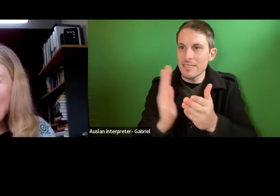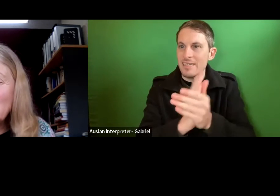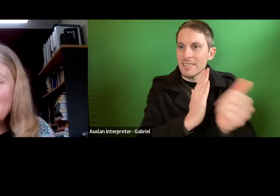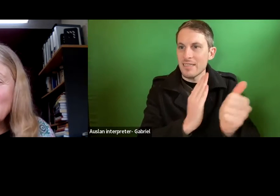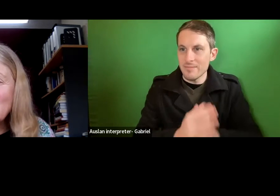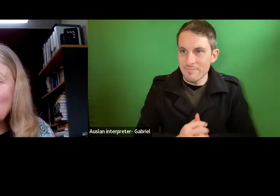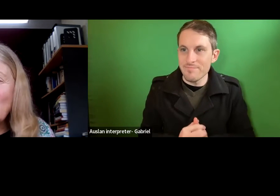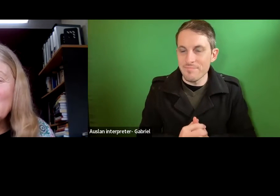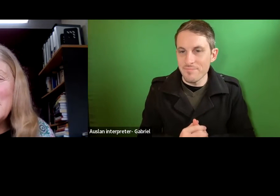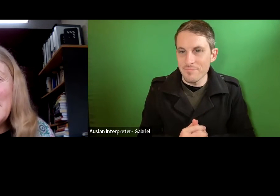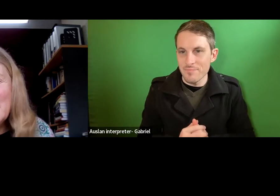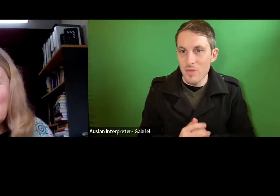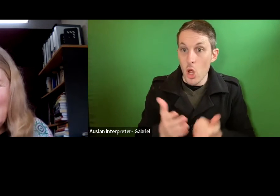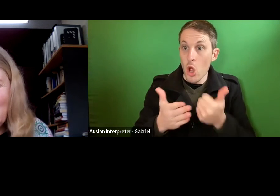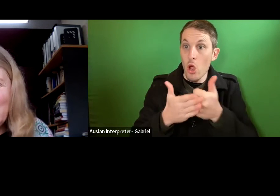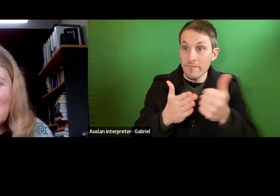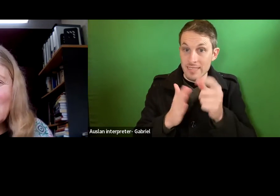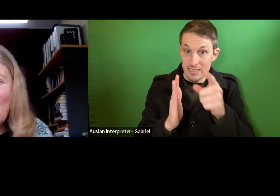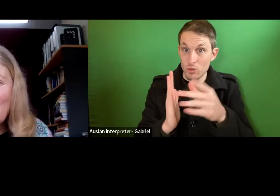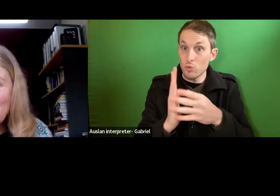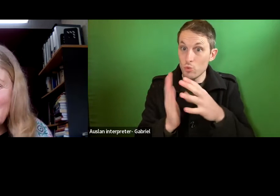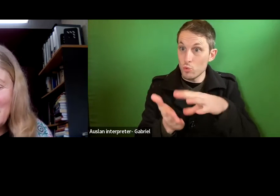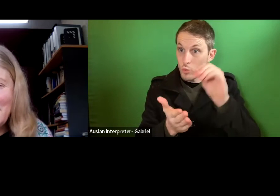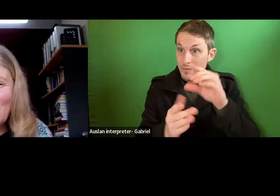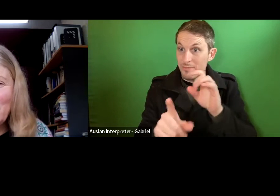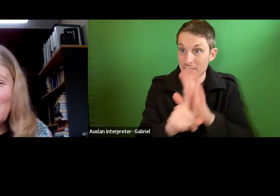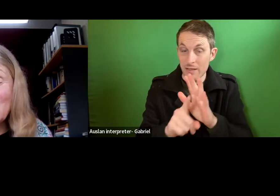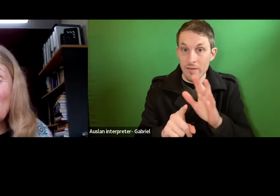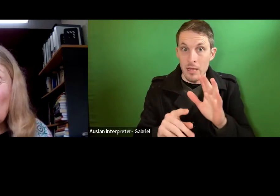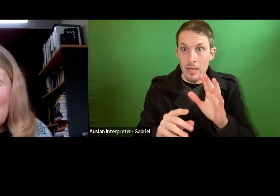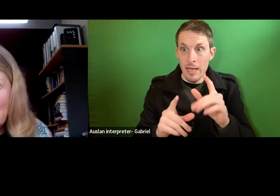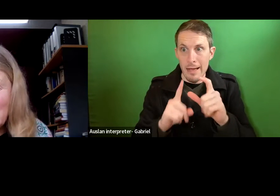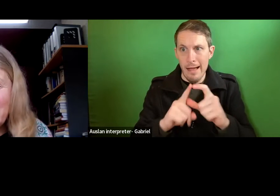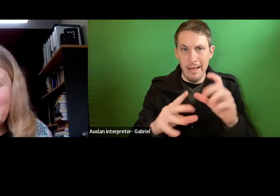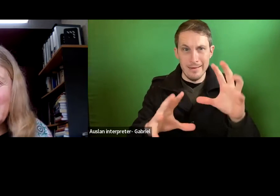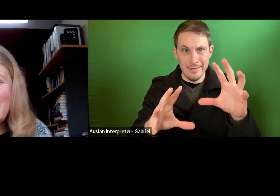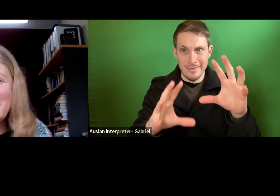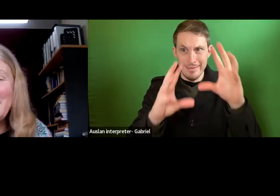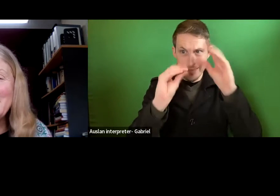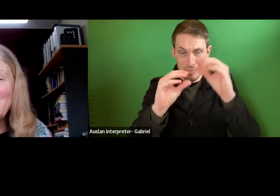Often students will often be able however, to compensate or function well enough that they